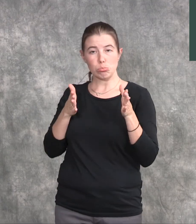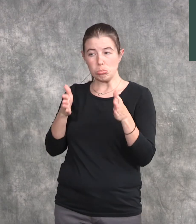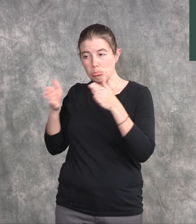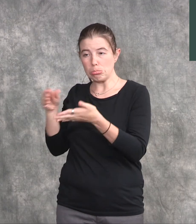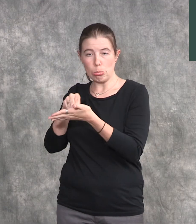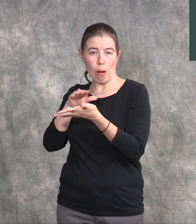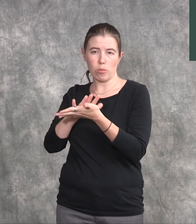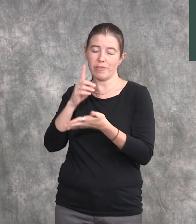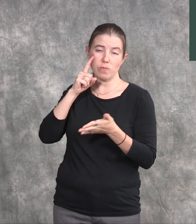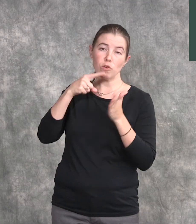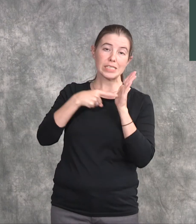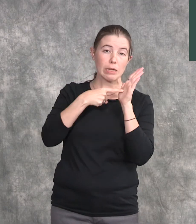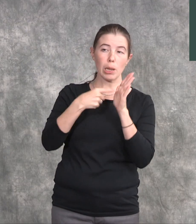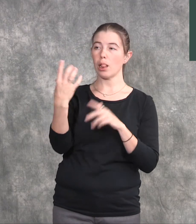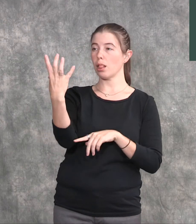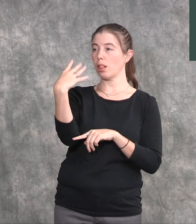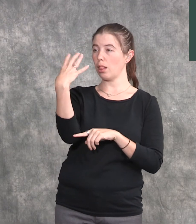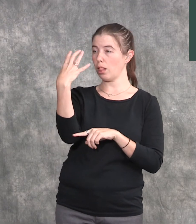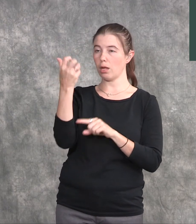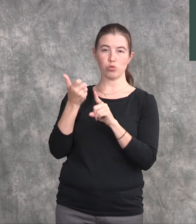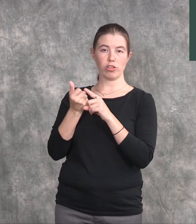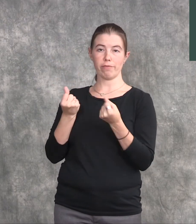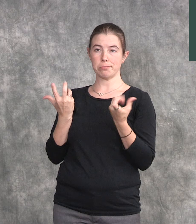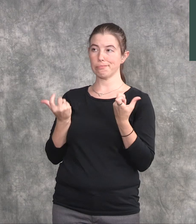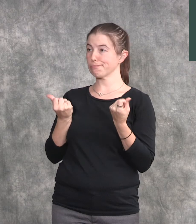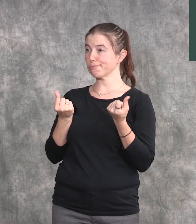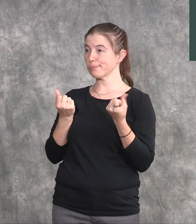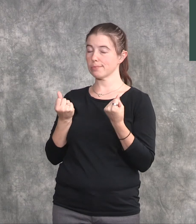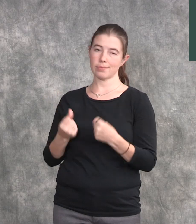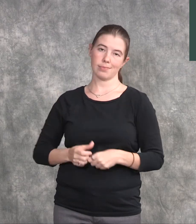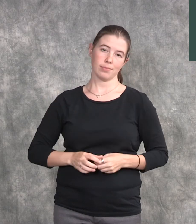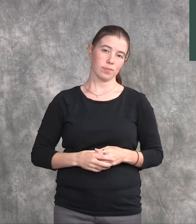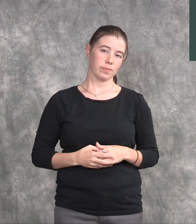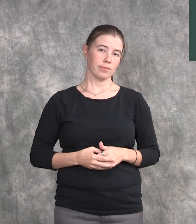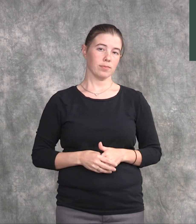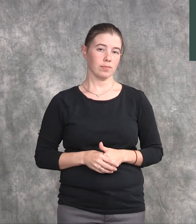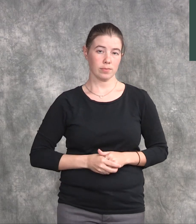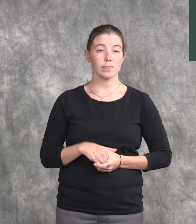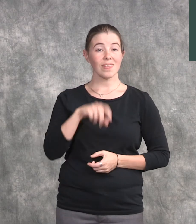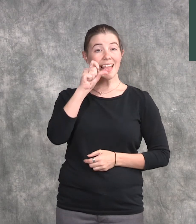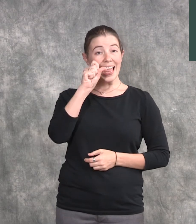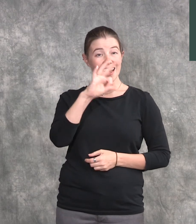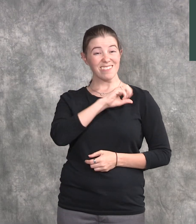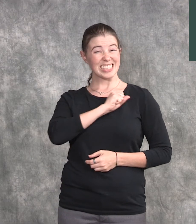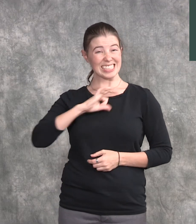You can use alternate methods documenting, for example, recording yourself signing.